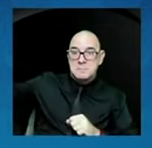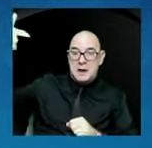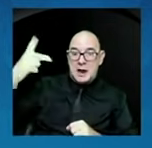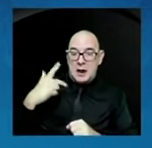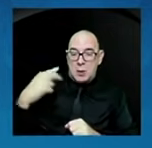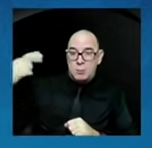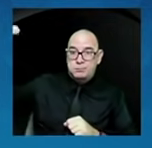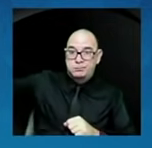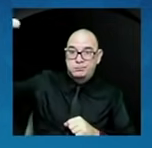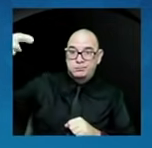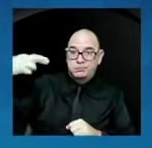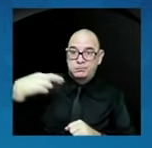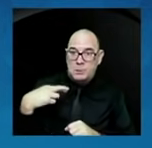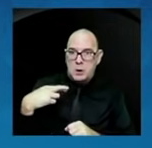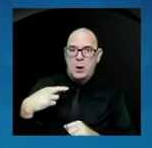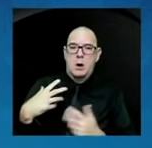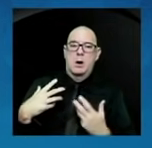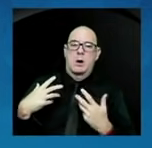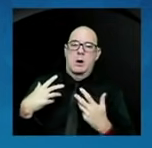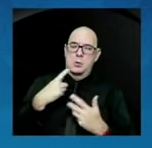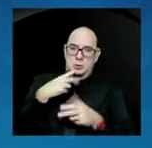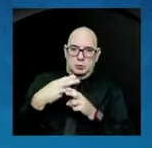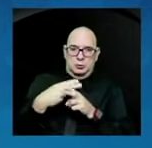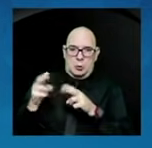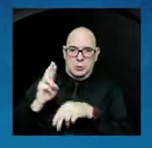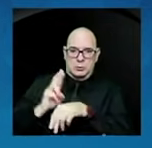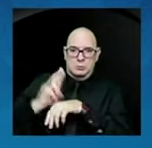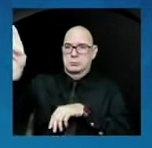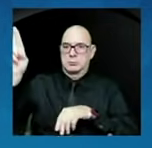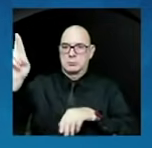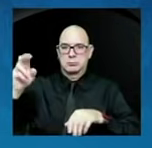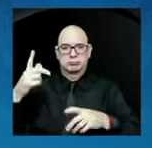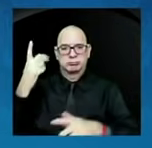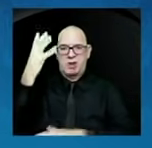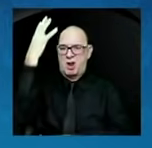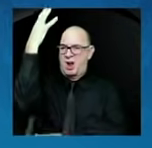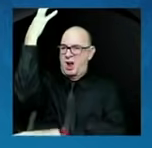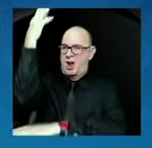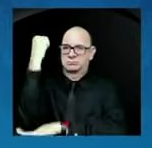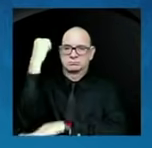ITED BREATH UNTIL HIS SAFE